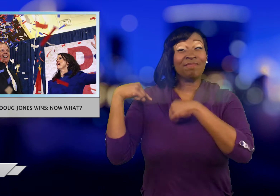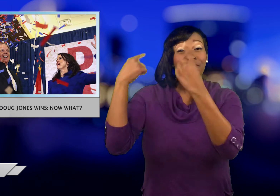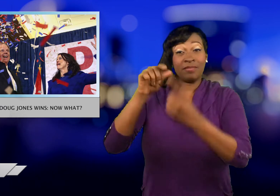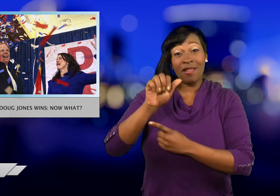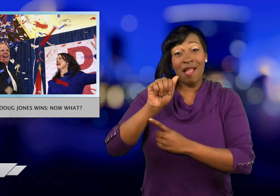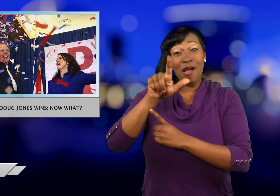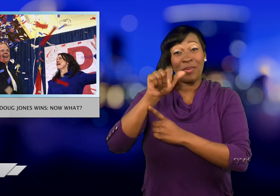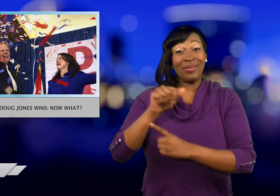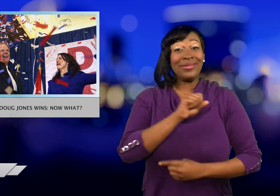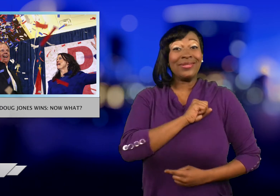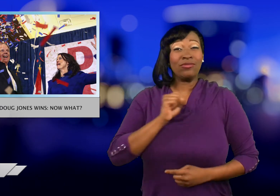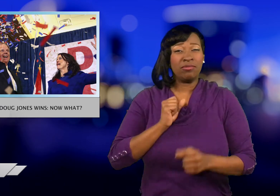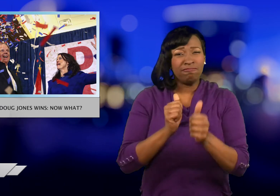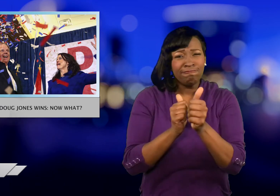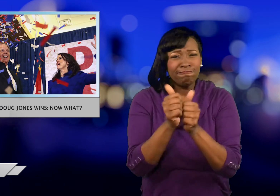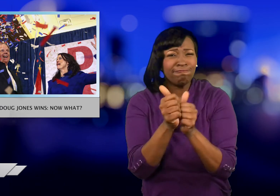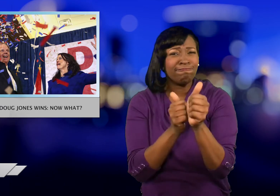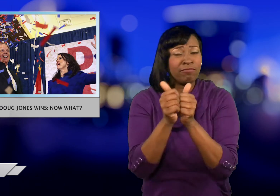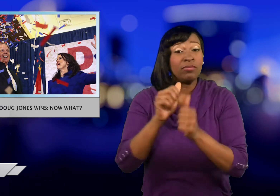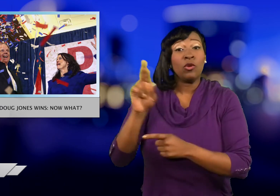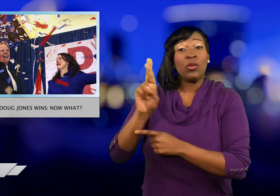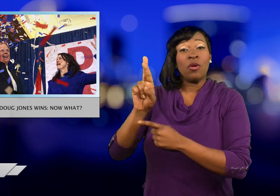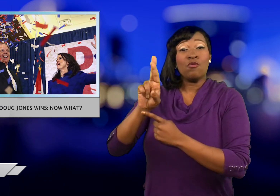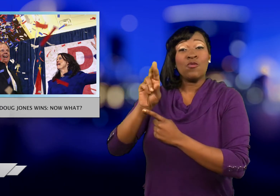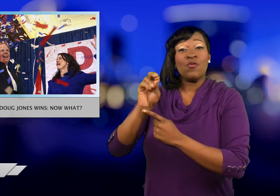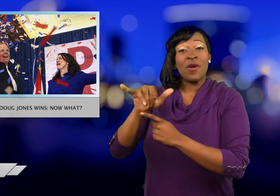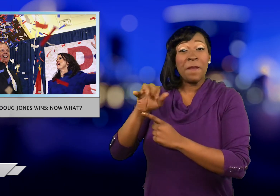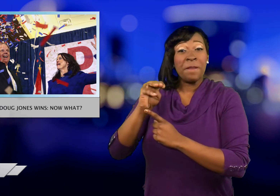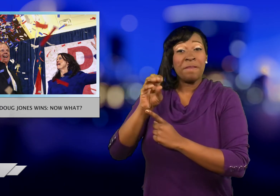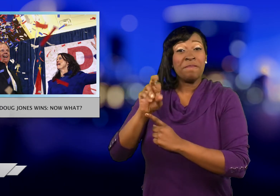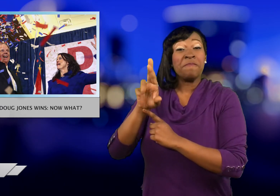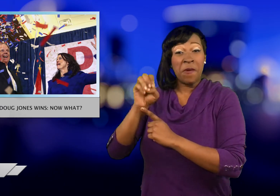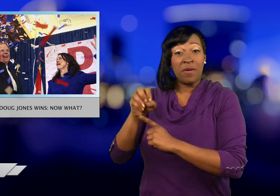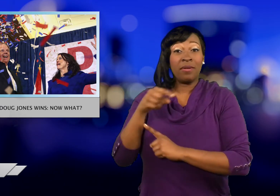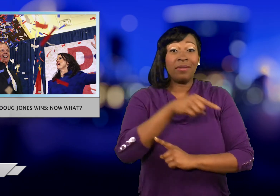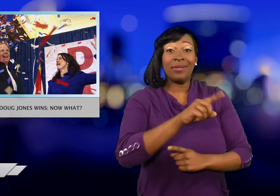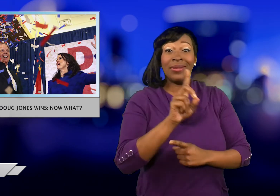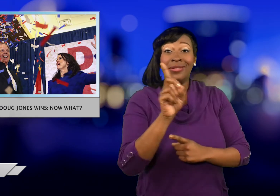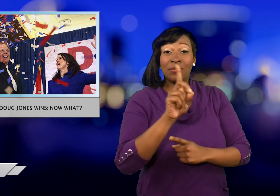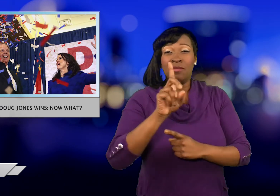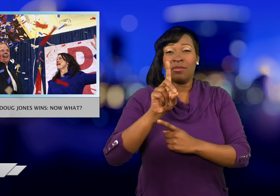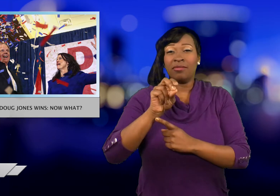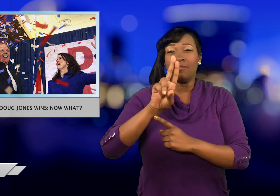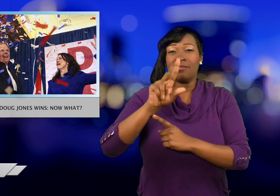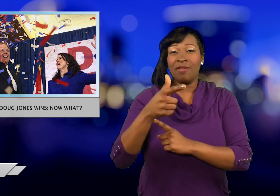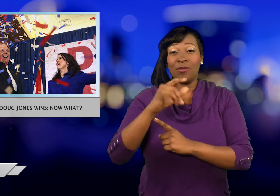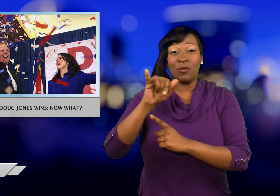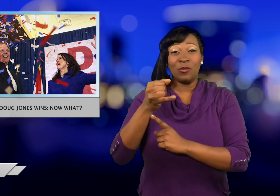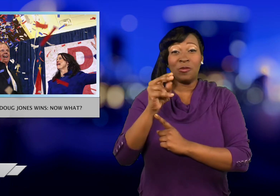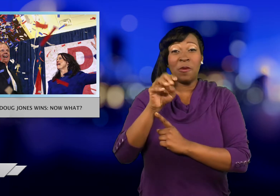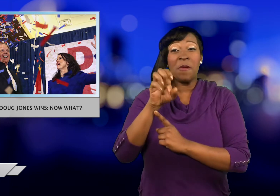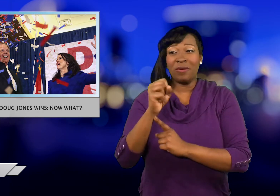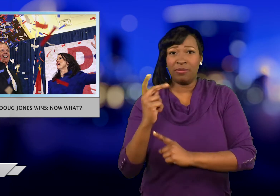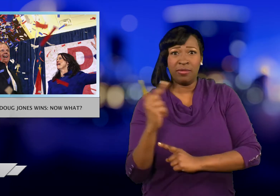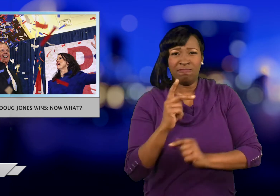For weeks we've been watching Republican Roy Moore and Democrat Doug Jones battle it out